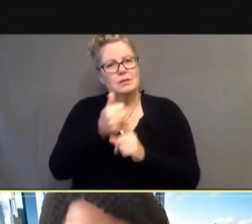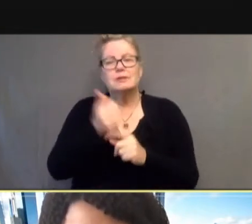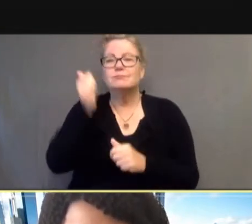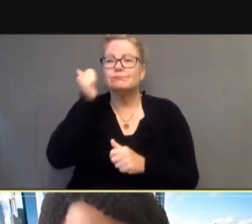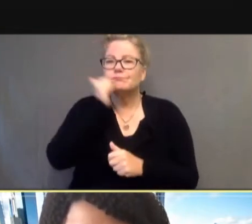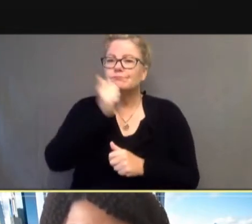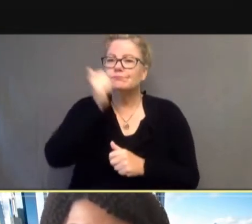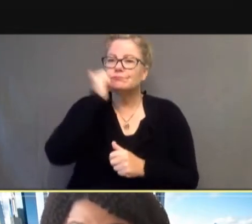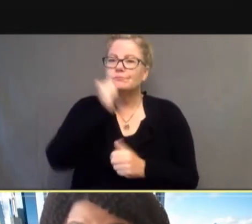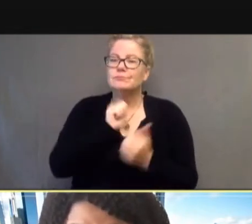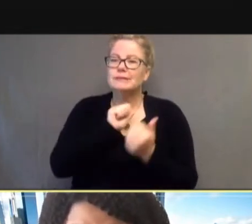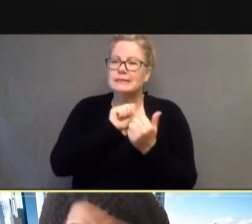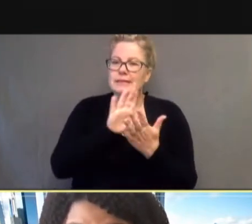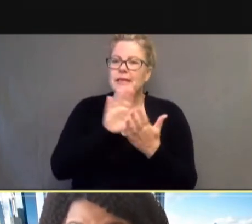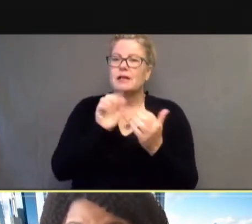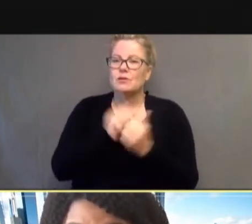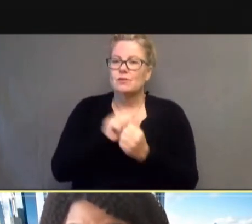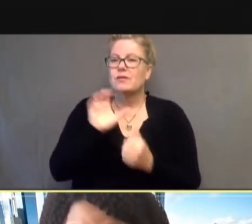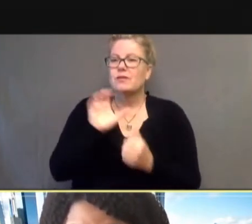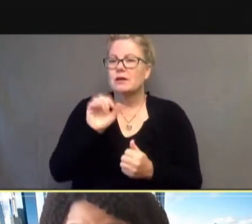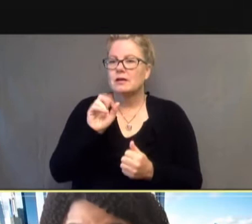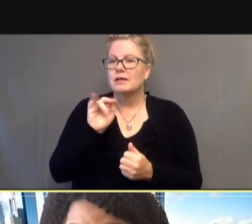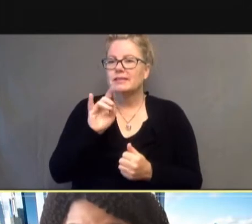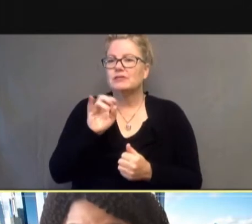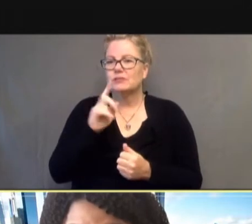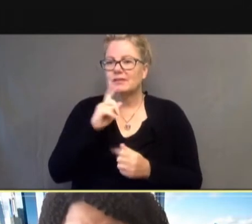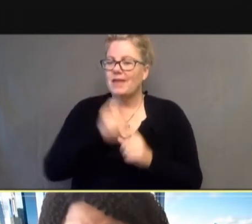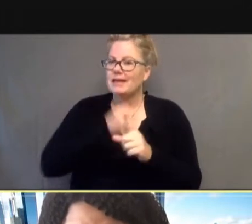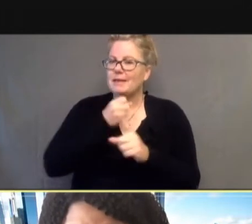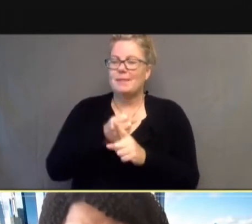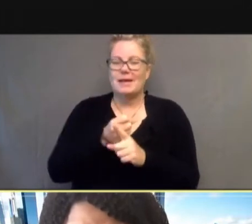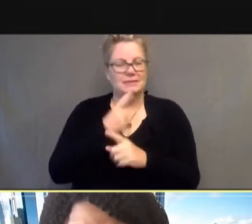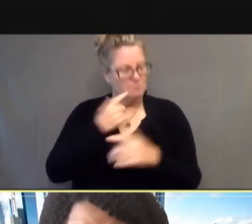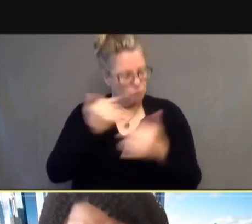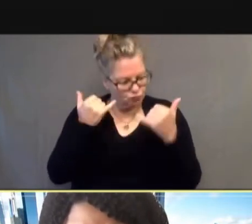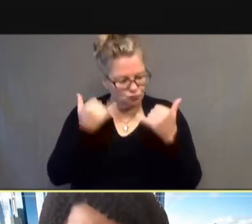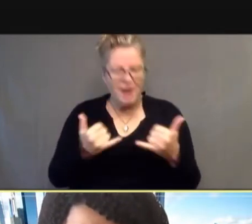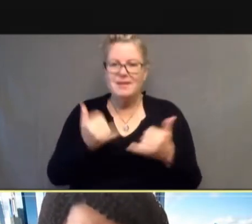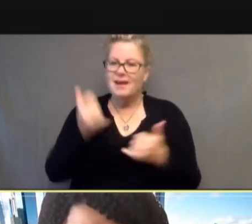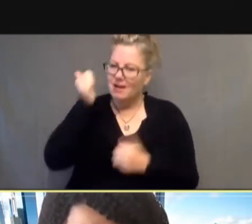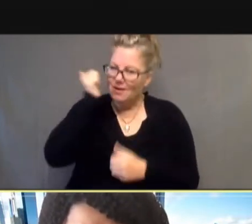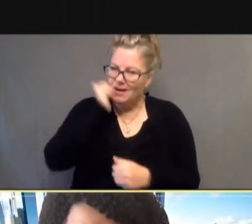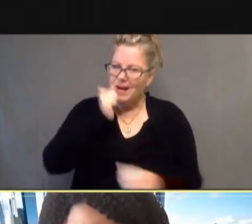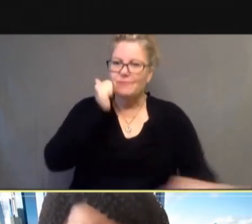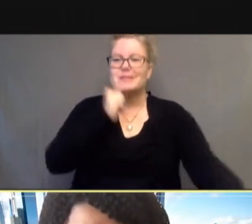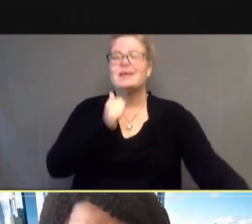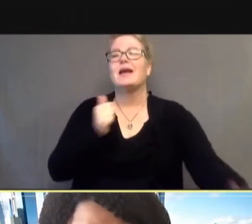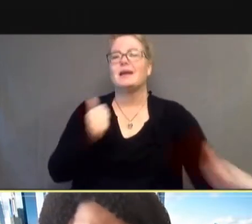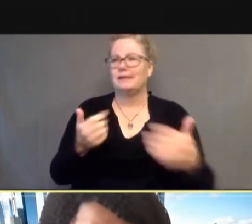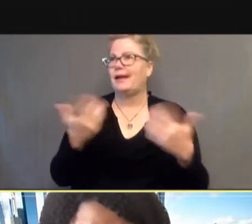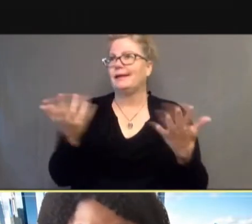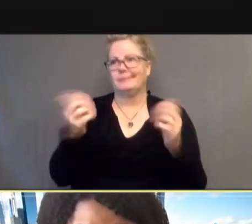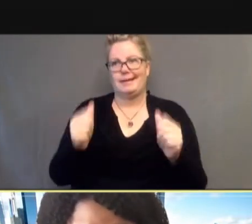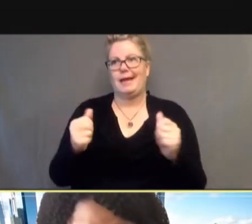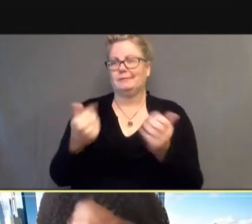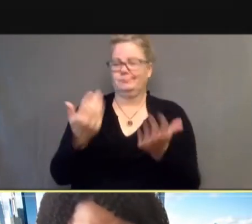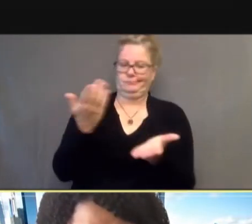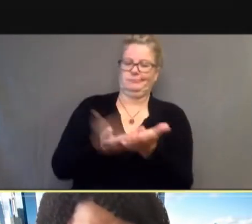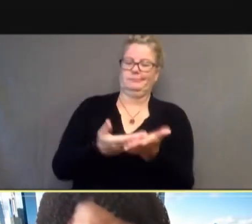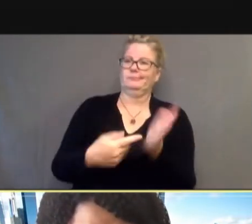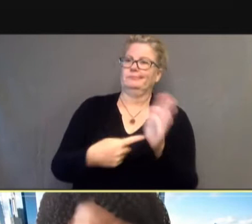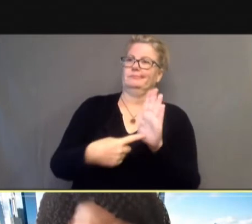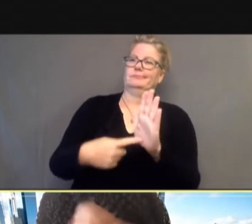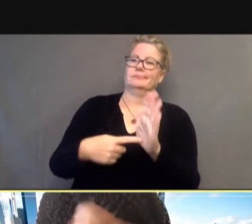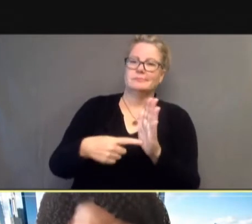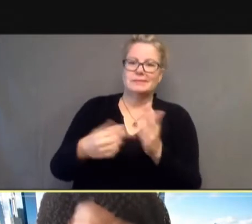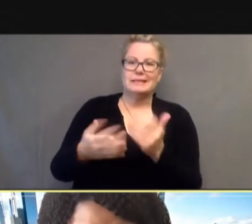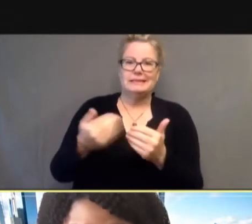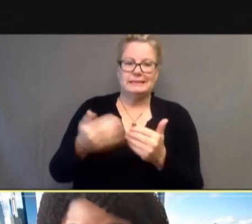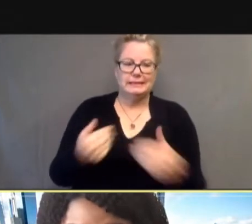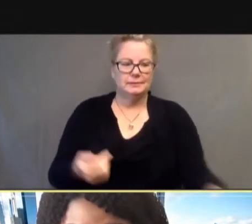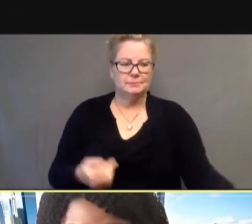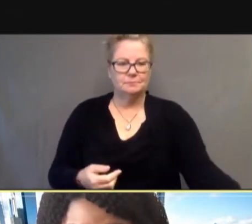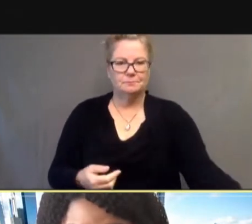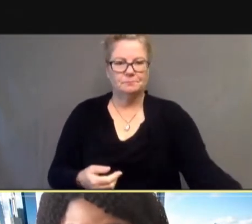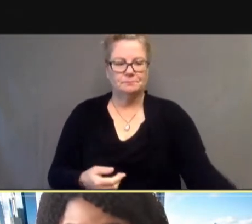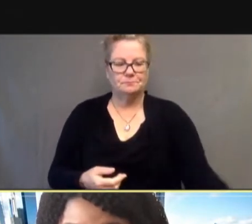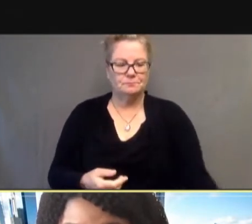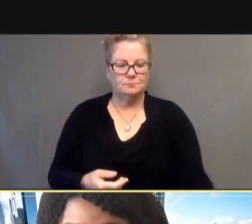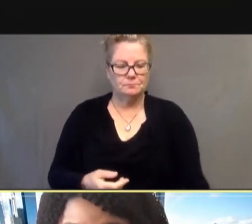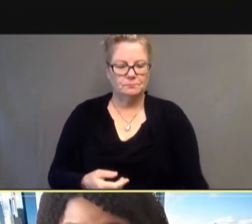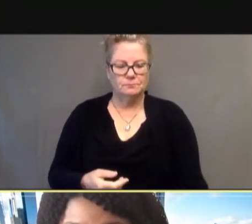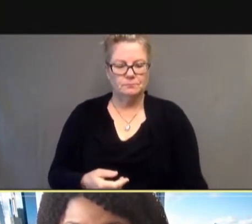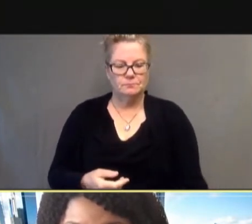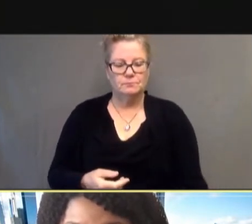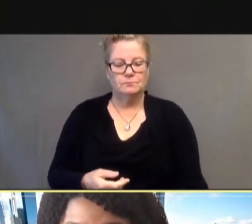impacts them in the here and now and that it's a condition that can be easily documented.